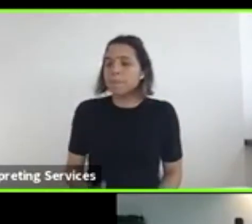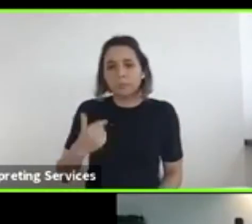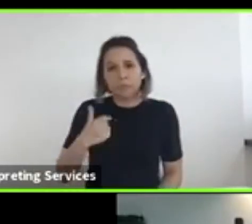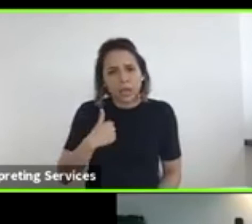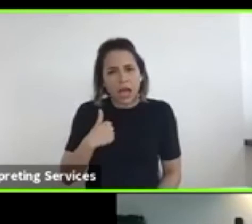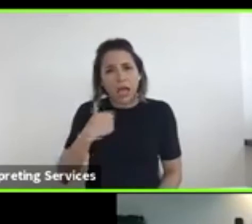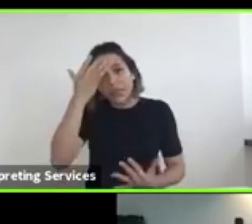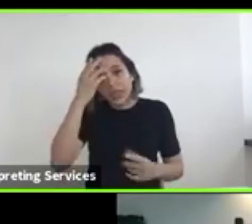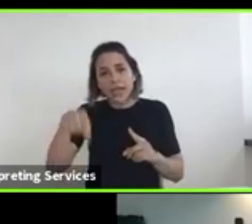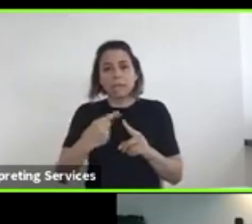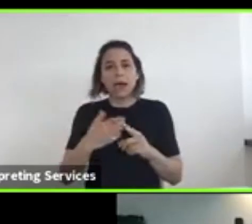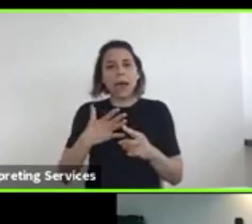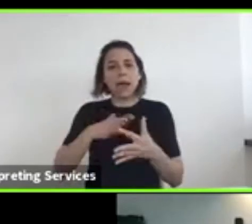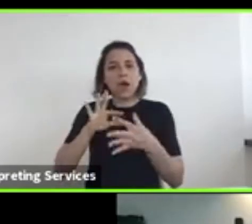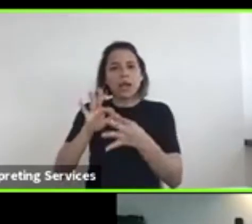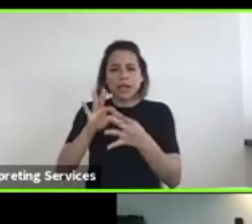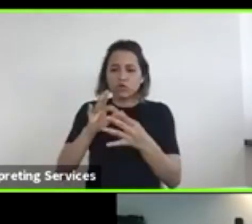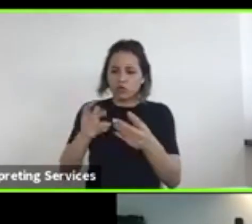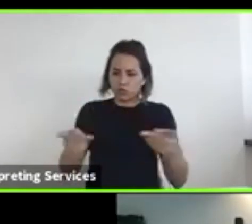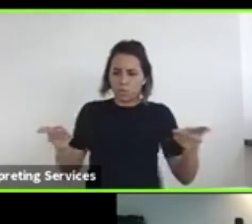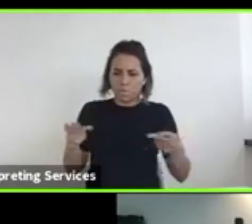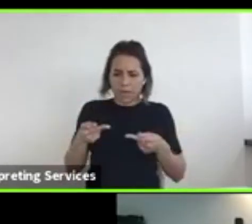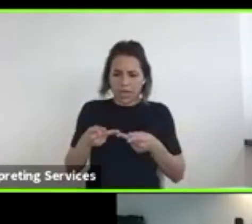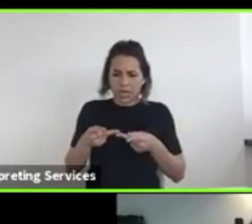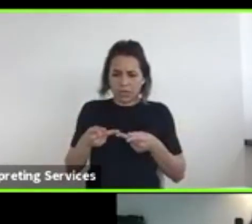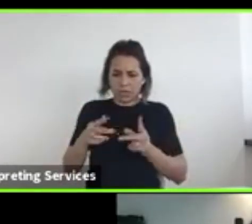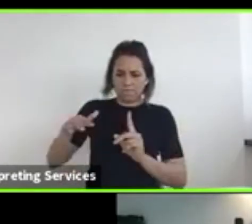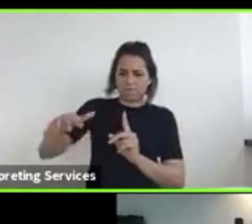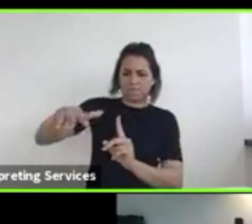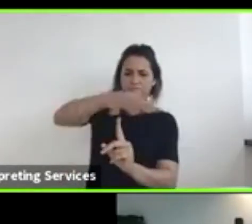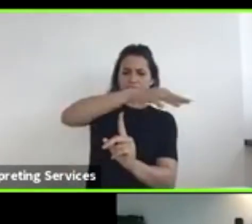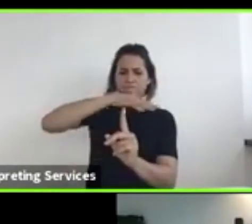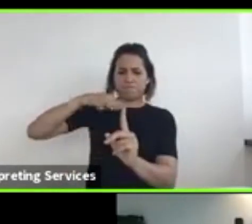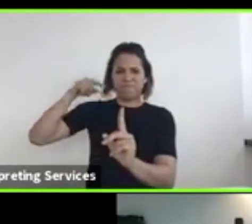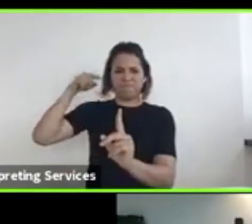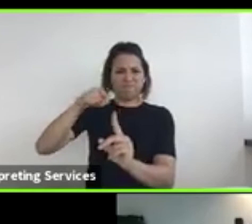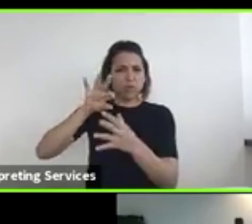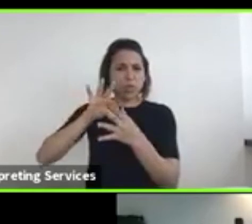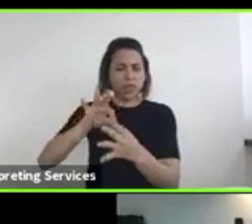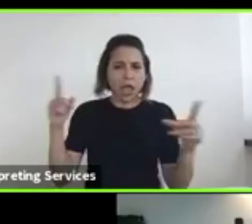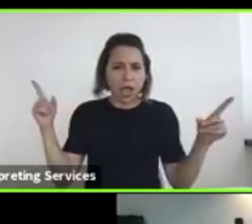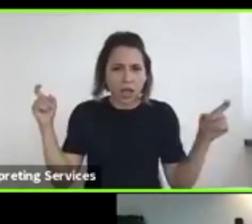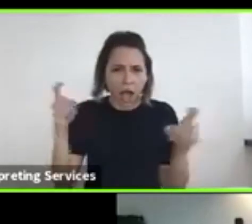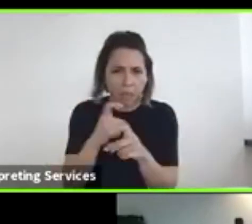TO PLACE, MY RELATIONSHIP, TO PLACE IS COMPLICATED. I WAS BROUGHT TO THIS COUNTRY, NOT